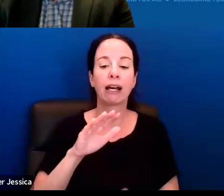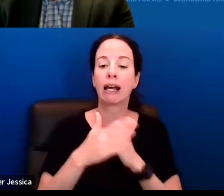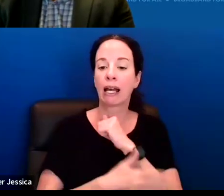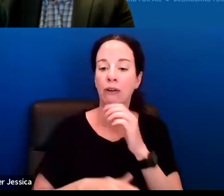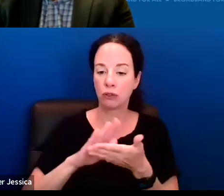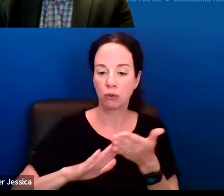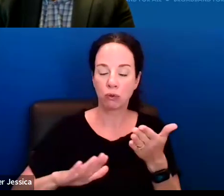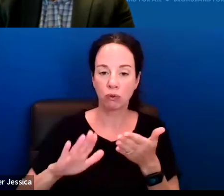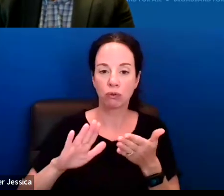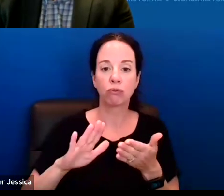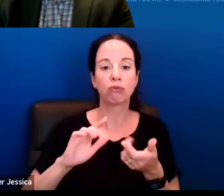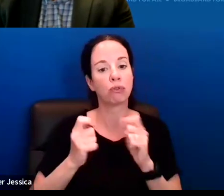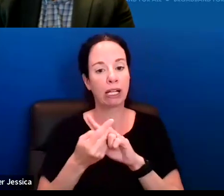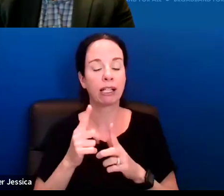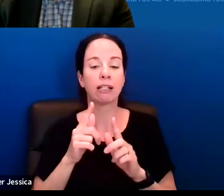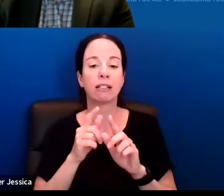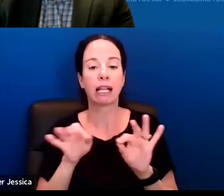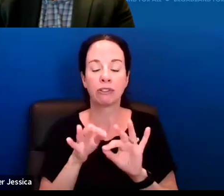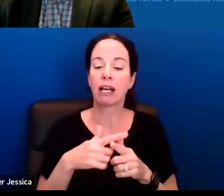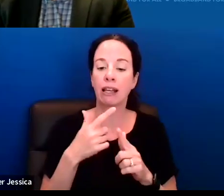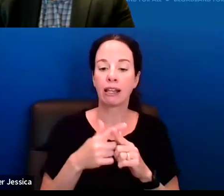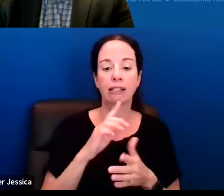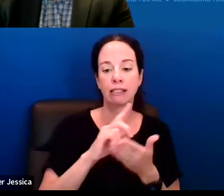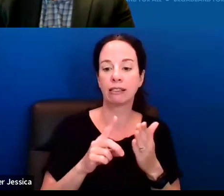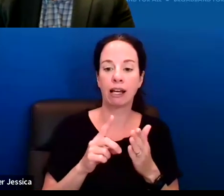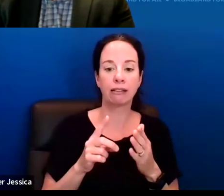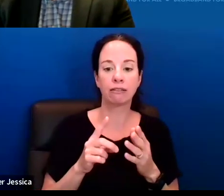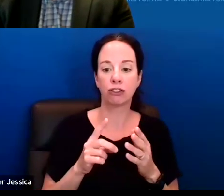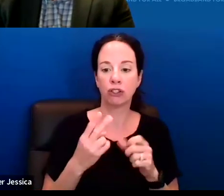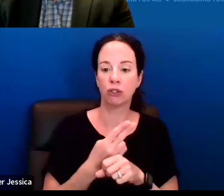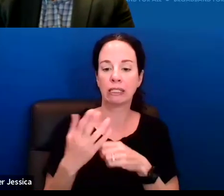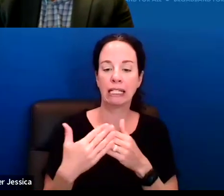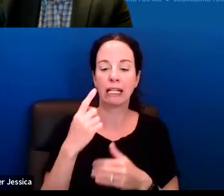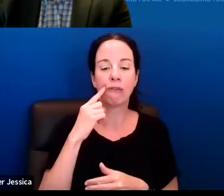families and designed to drop seamlessly into existing student information system workflows,